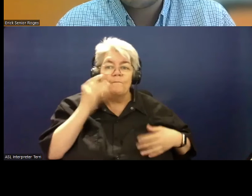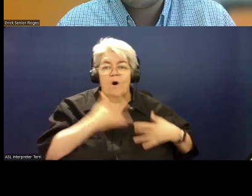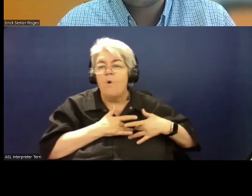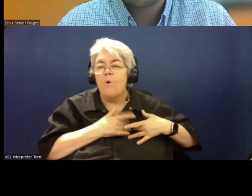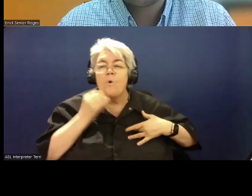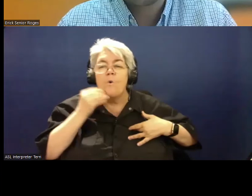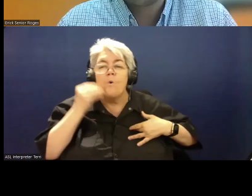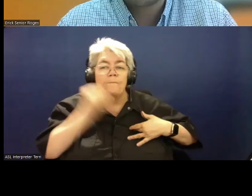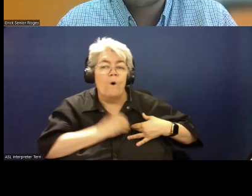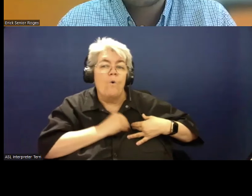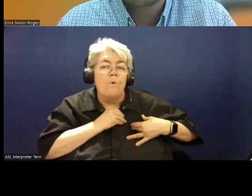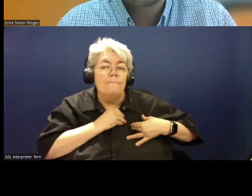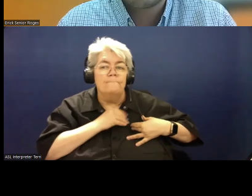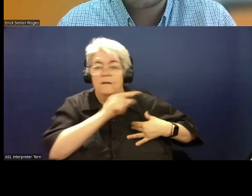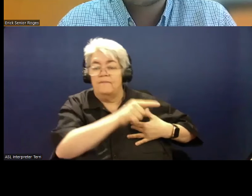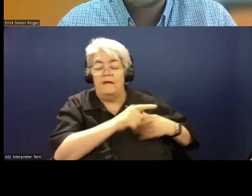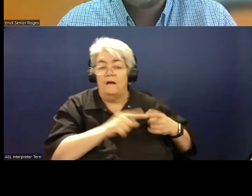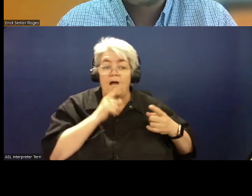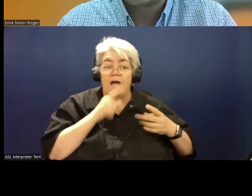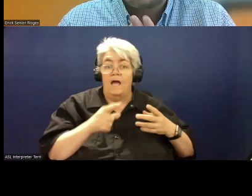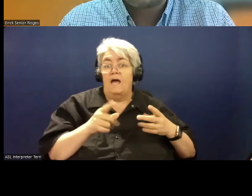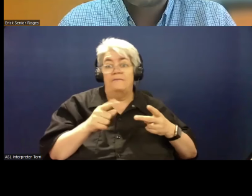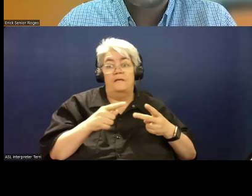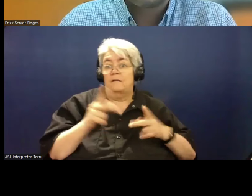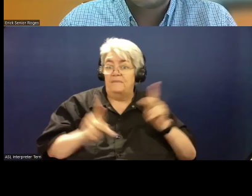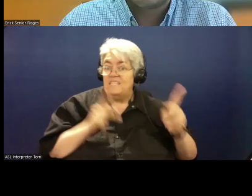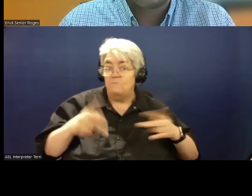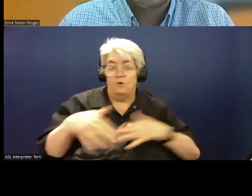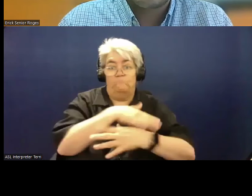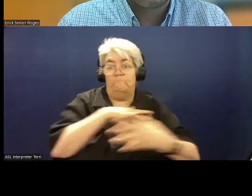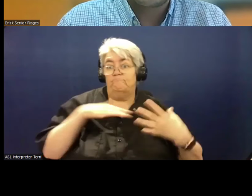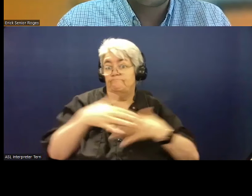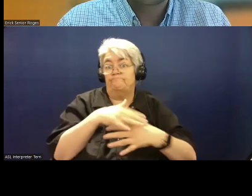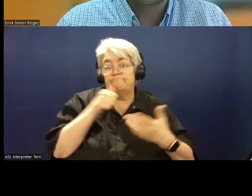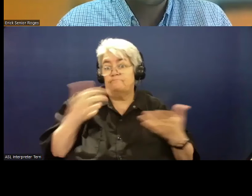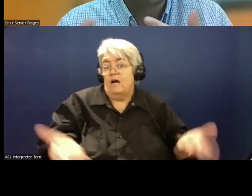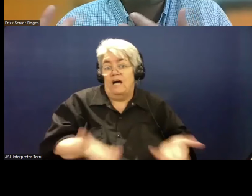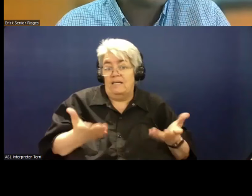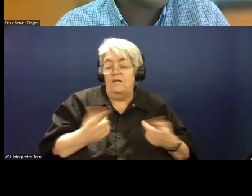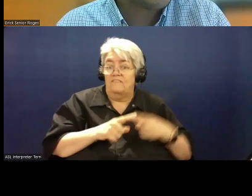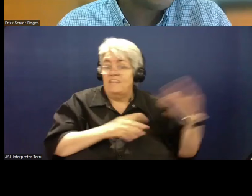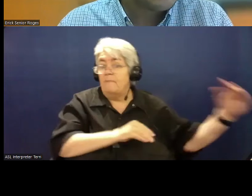LACK OF INSTRUMENTAL AND SOCIAL SUPPORT THAT CAN COME FROM MIGRATION RELATED STRESSORS.